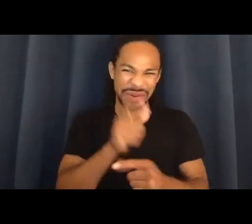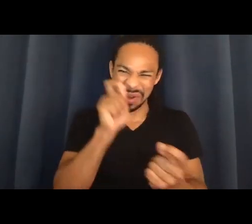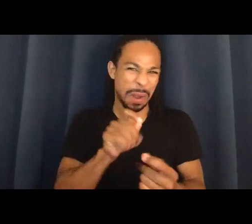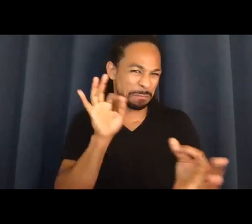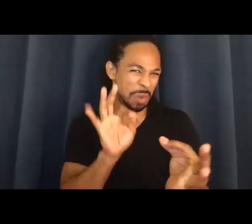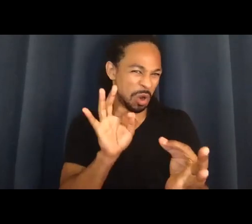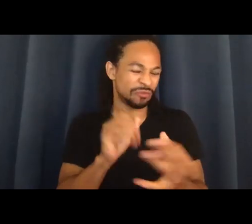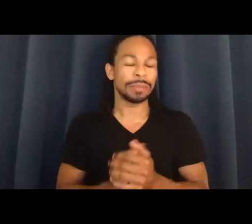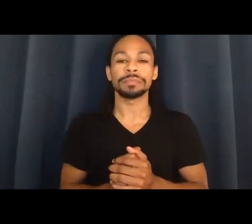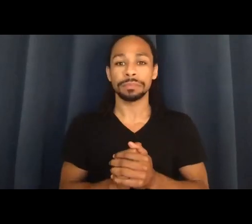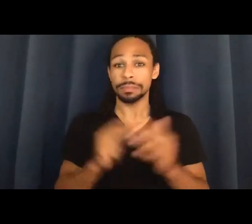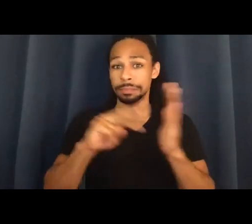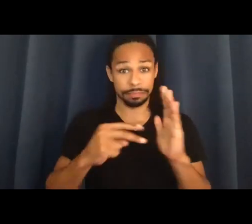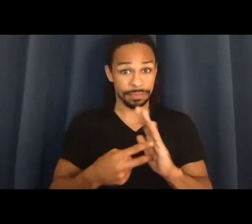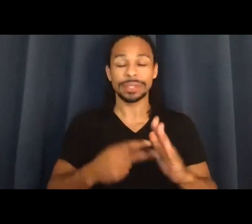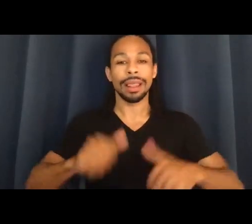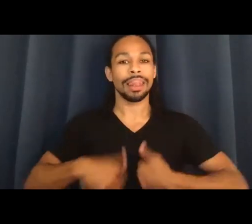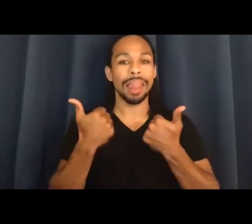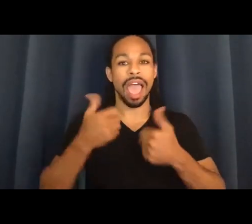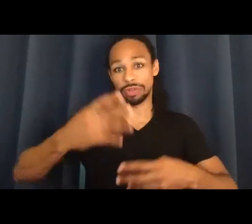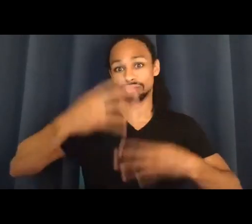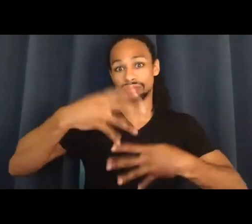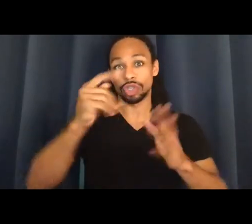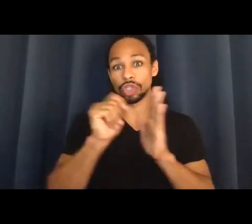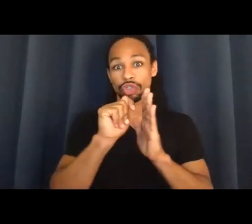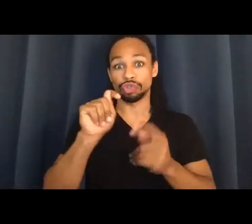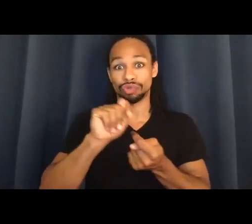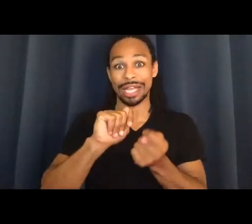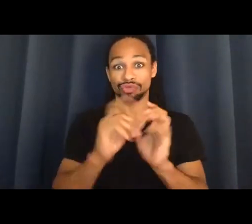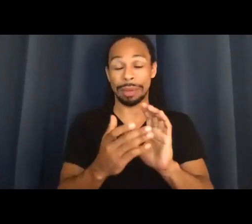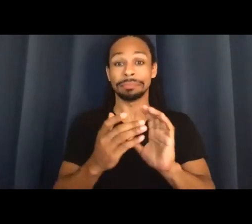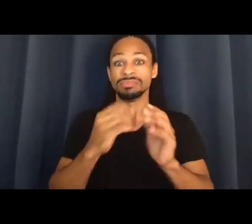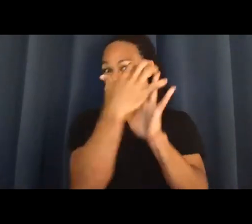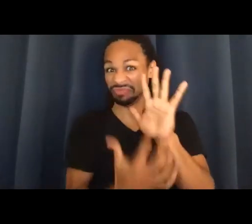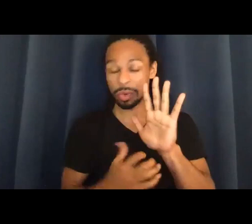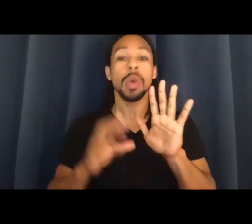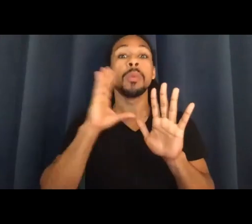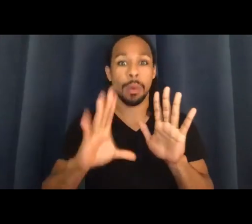a live transcription will be available via Dance/NYC StreamText link now pinned in your